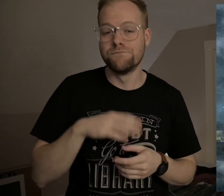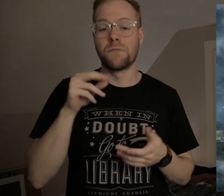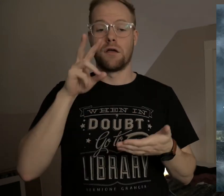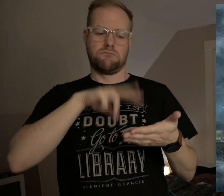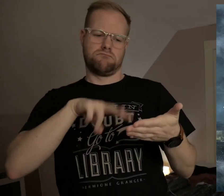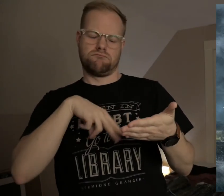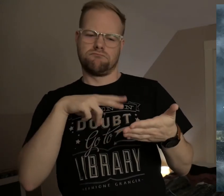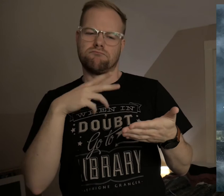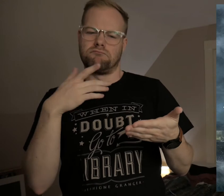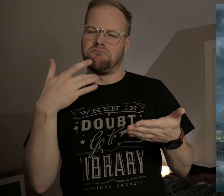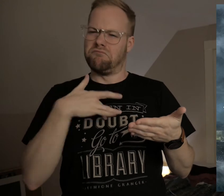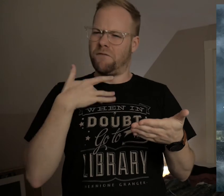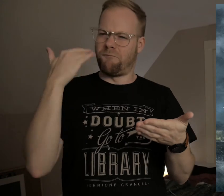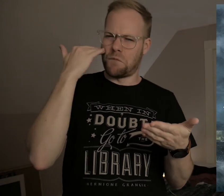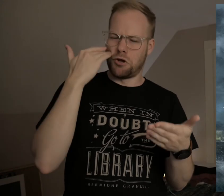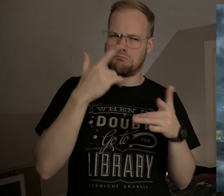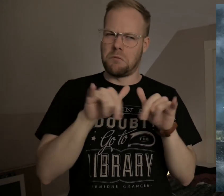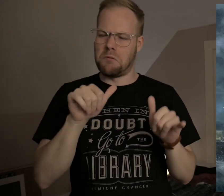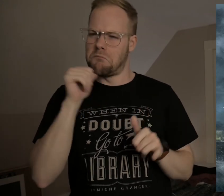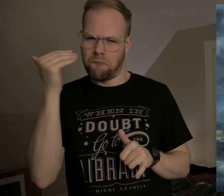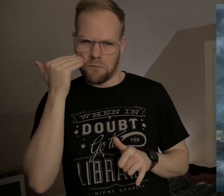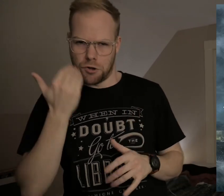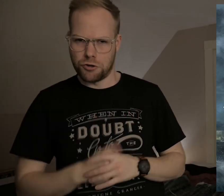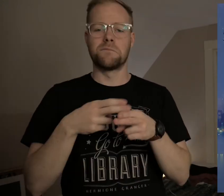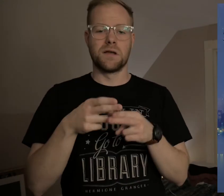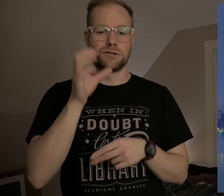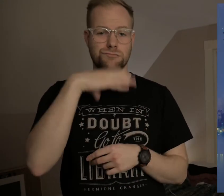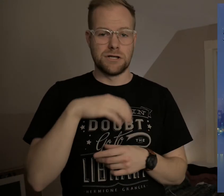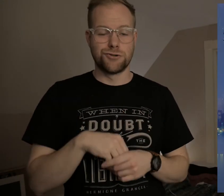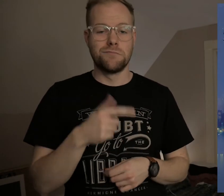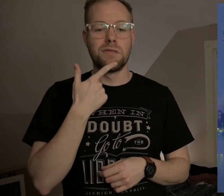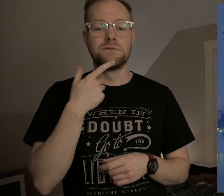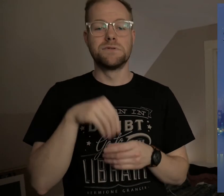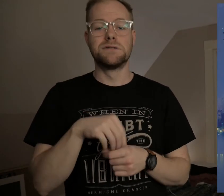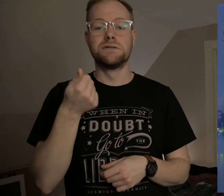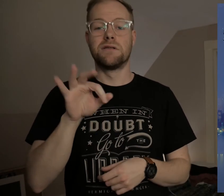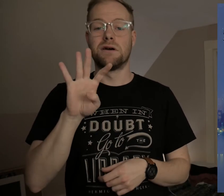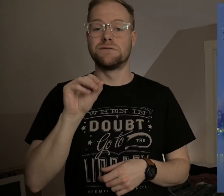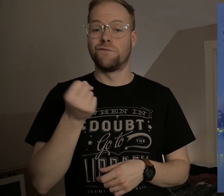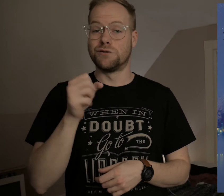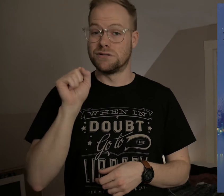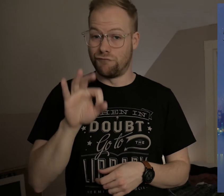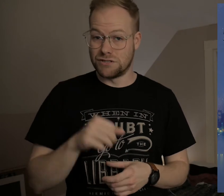and to the reader, it feels familiar but not familiar at the same time. Passing Strange - lesbians in 1940s San Francisco.